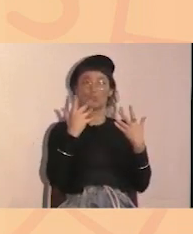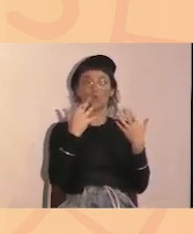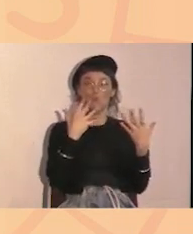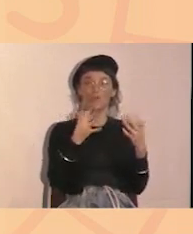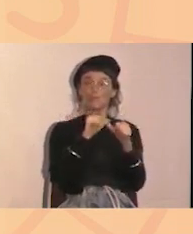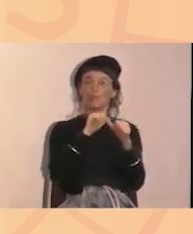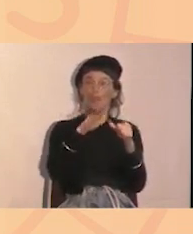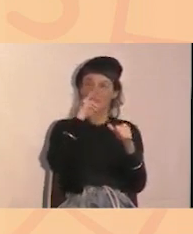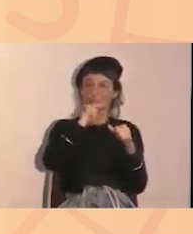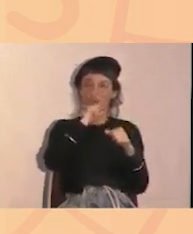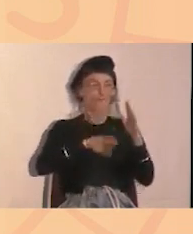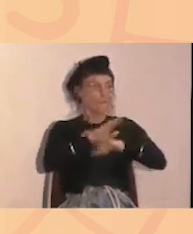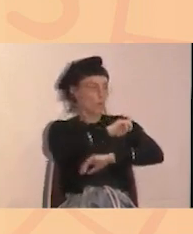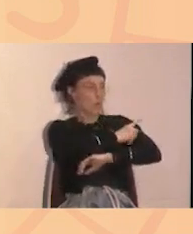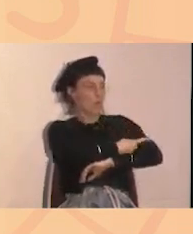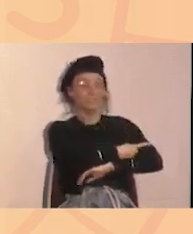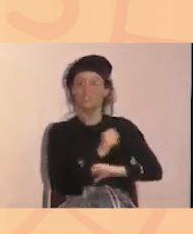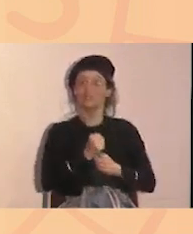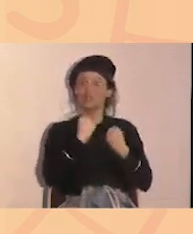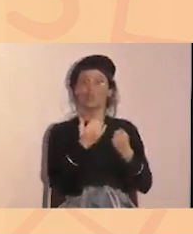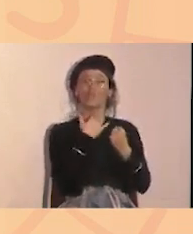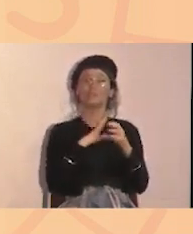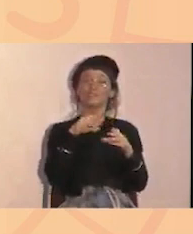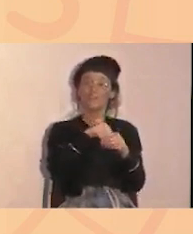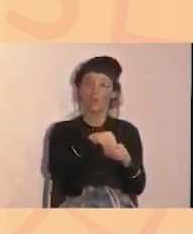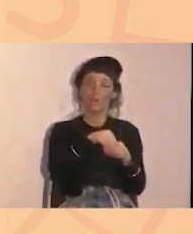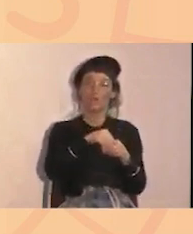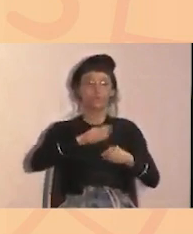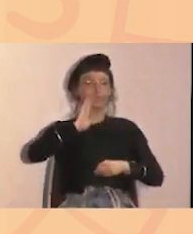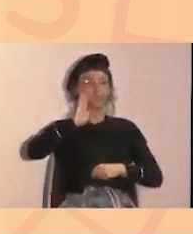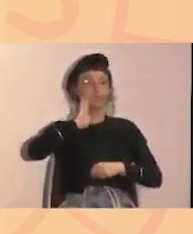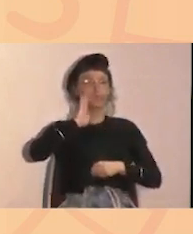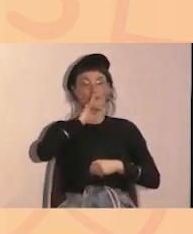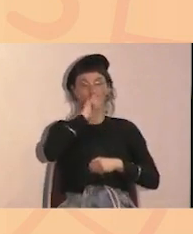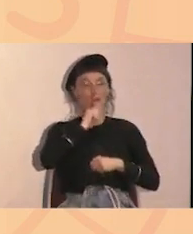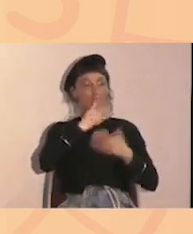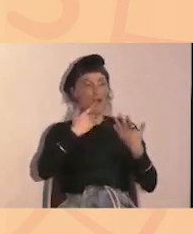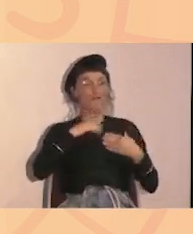young, tenacious, vibrant voices contributing to that space. And, you know, when you've heard your own voice a few times,